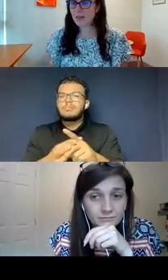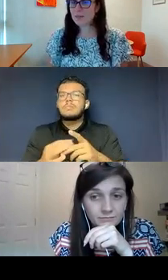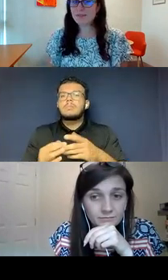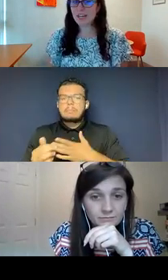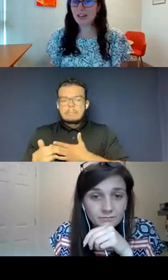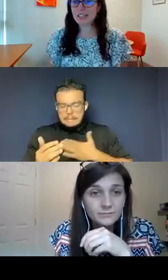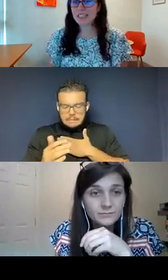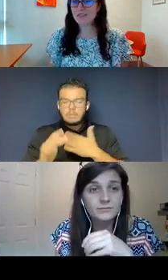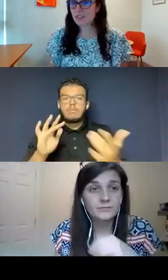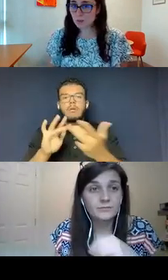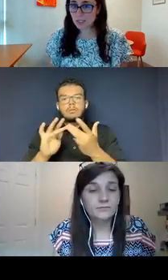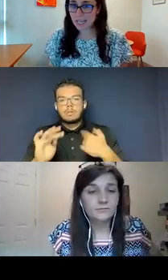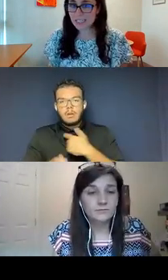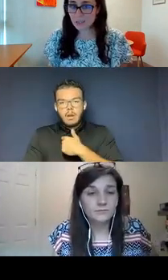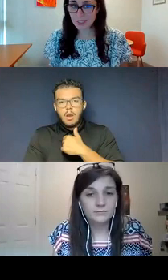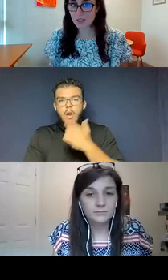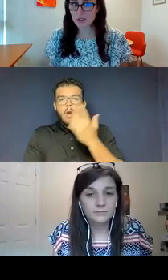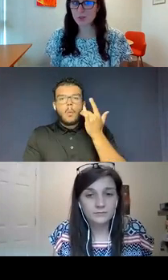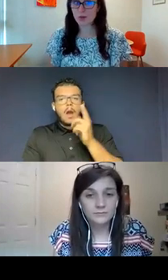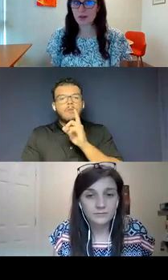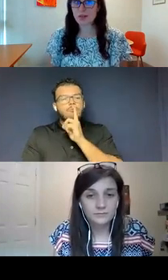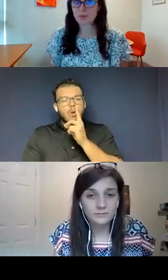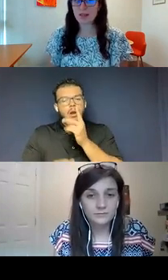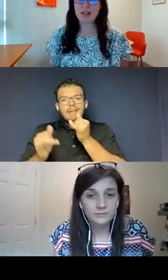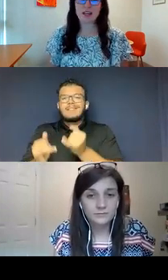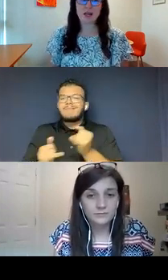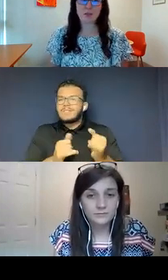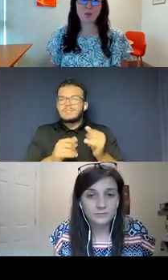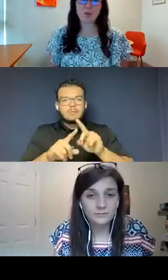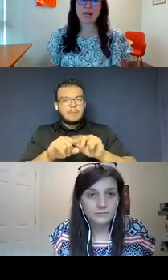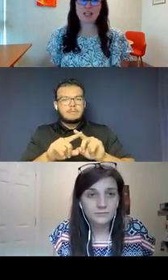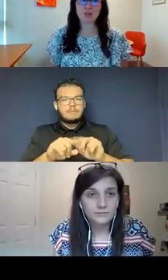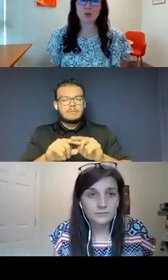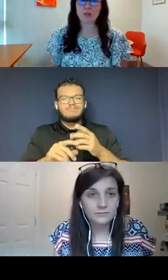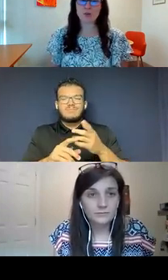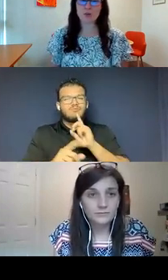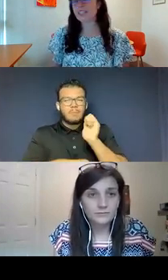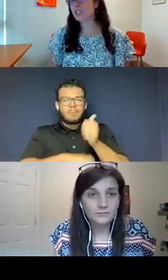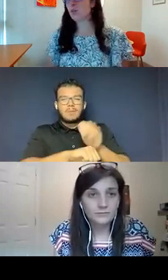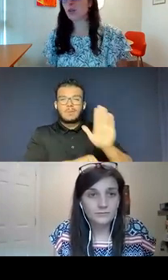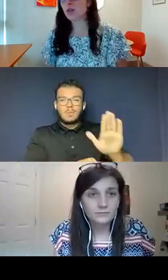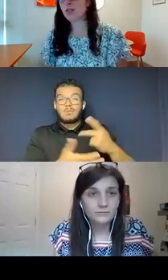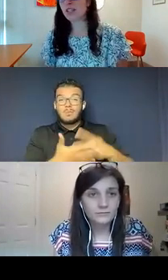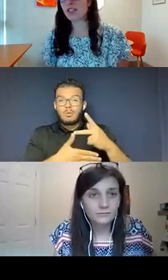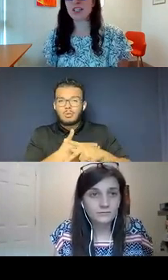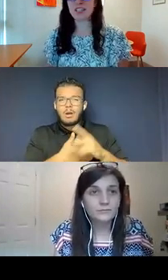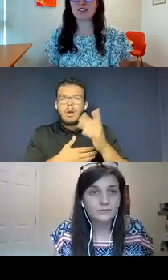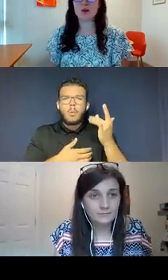Because it can be very individualized based on your program why you would be wanting to report those others.